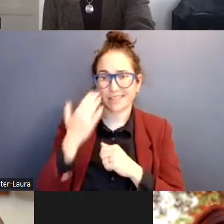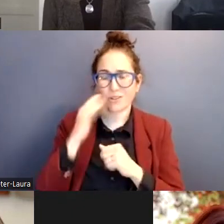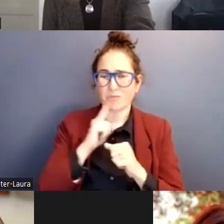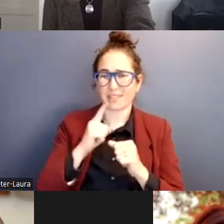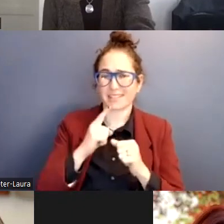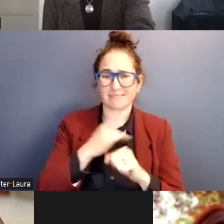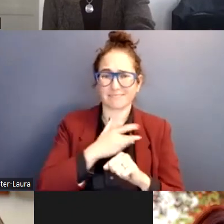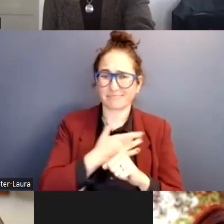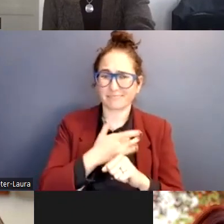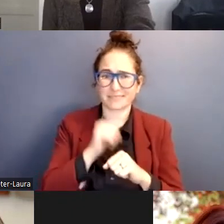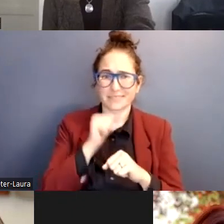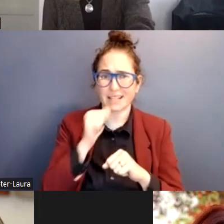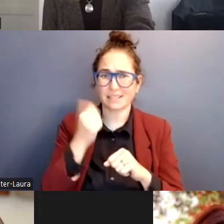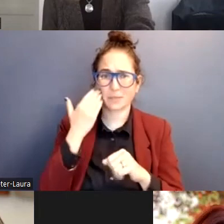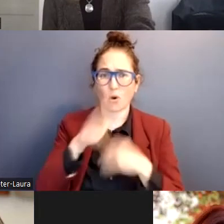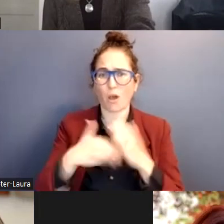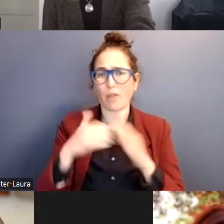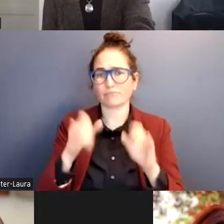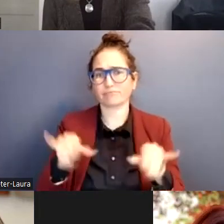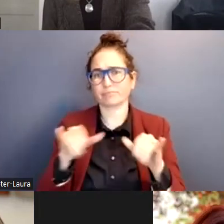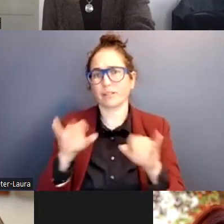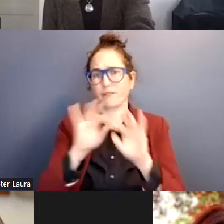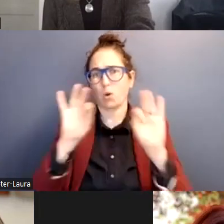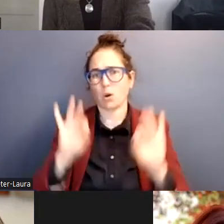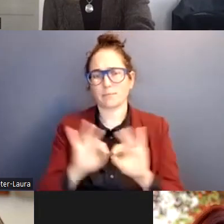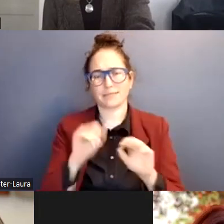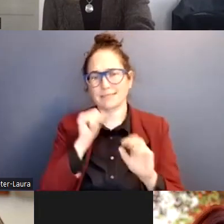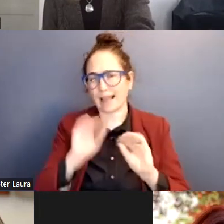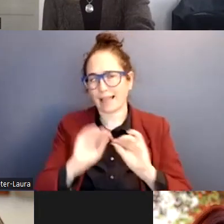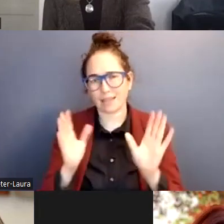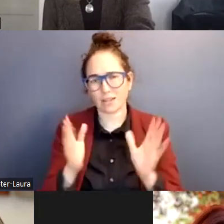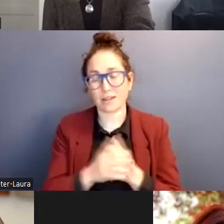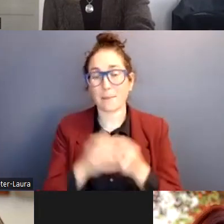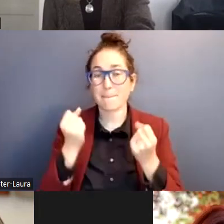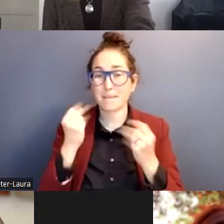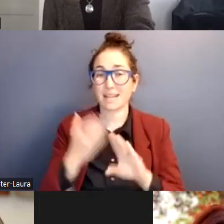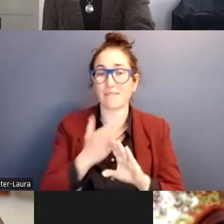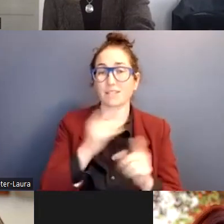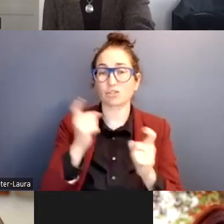in any of the boilerplate forms that are out there. Many advanced directive forms also